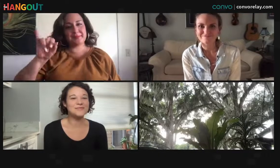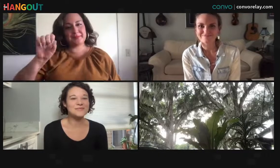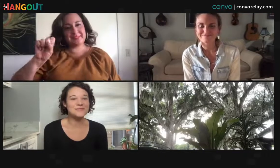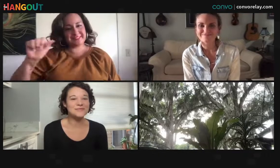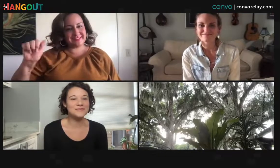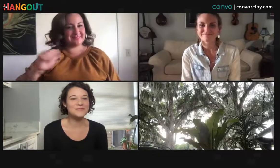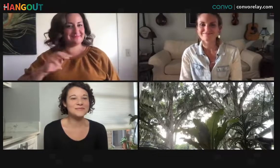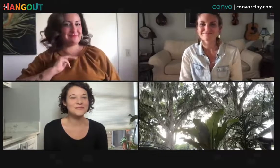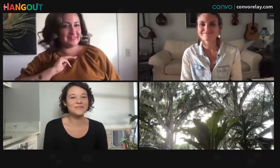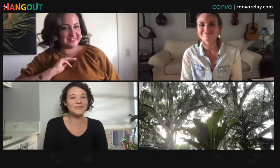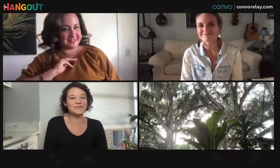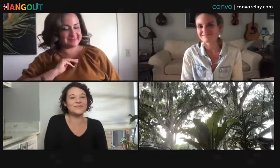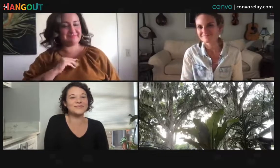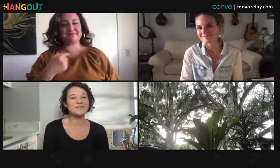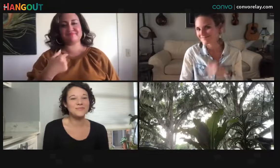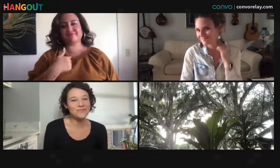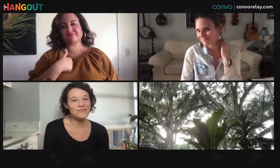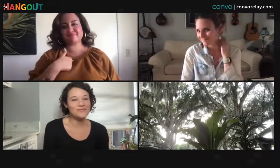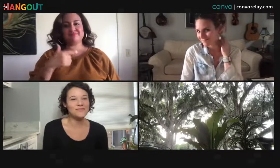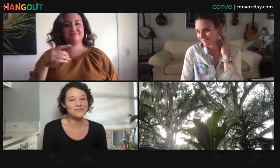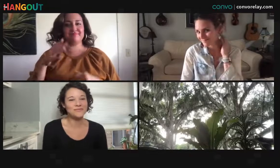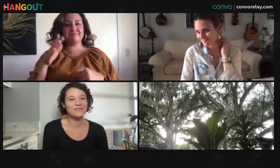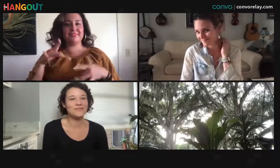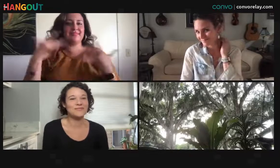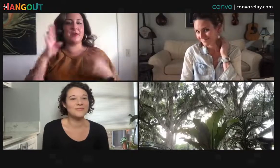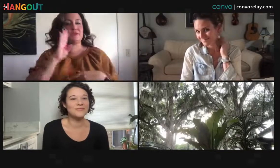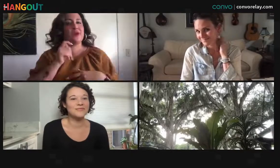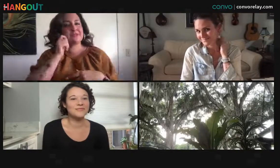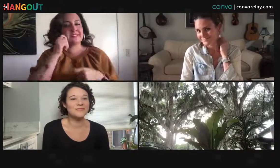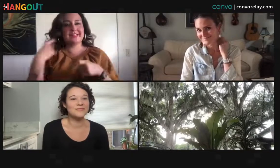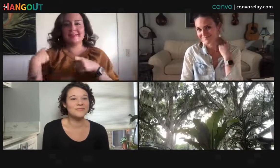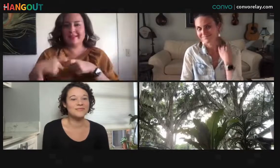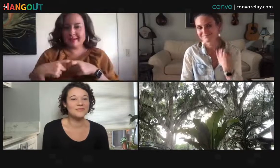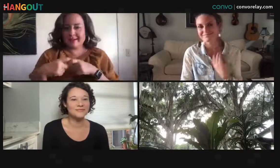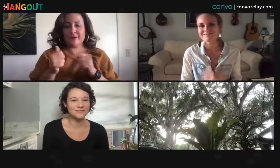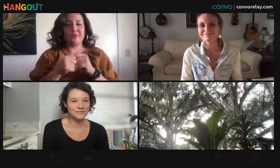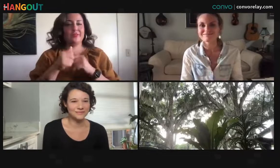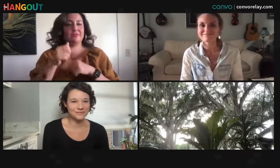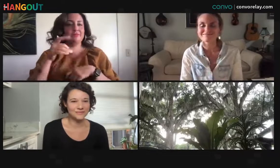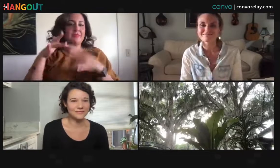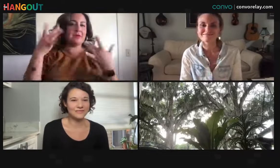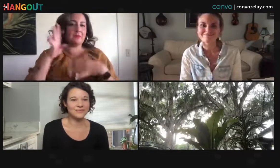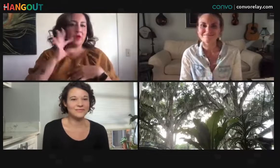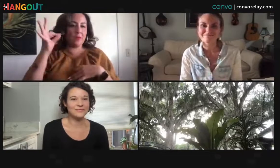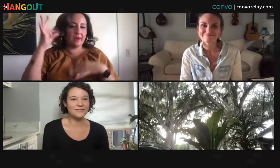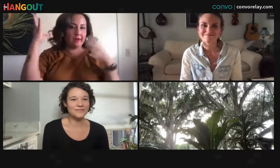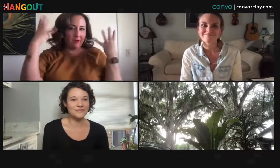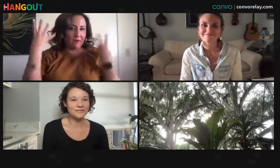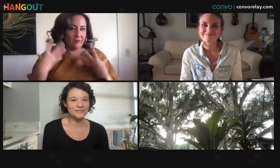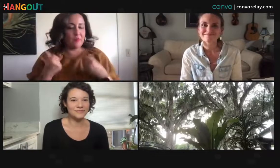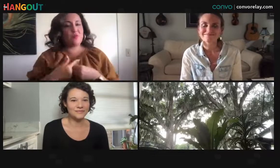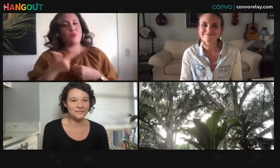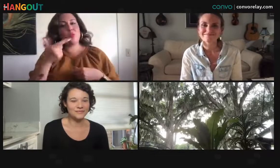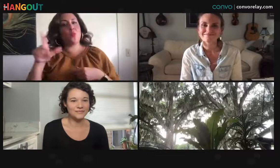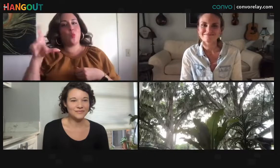explain my background my name is melissa of light brown skin latino with light brown hair